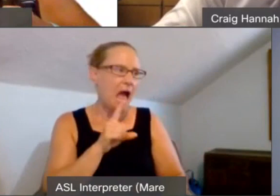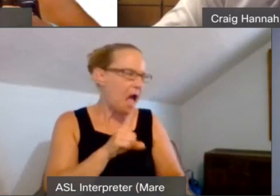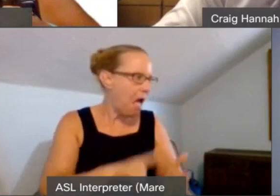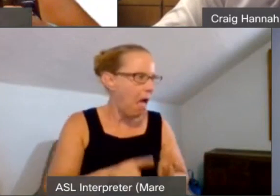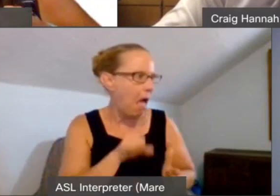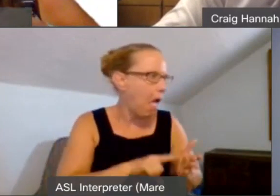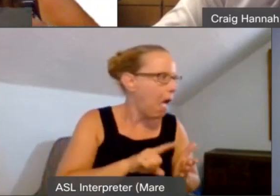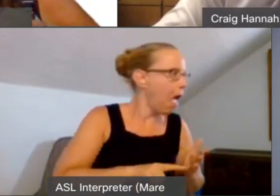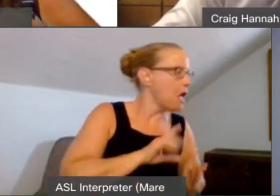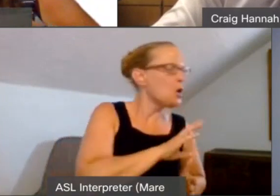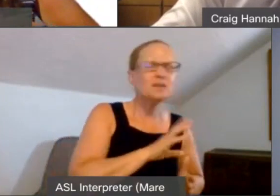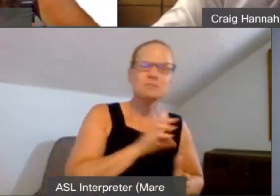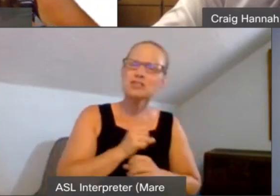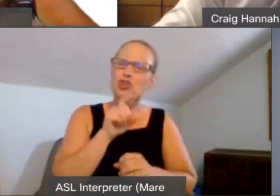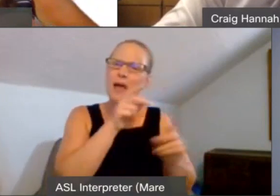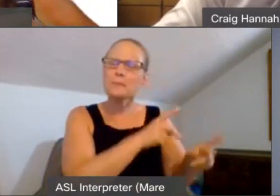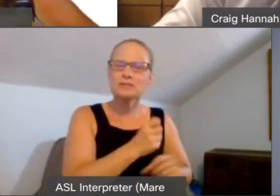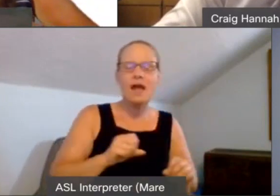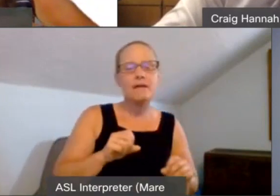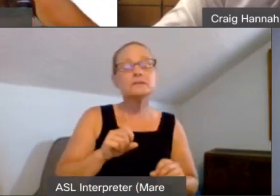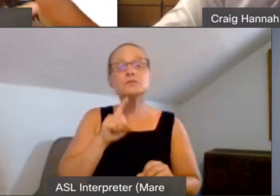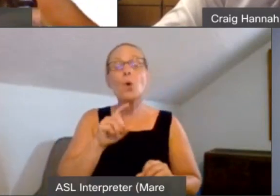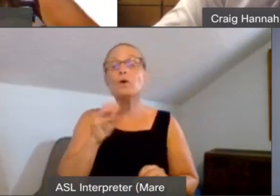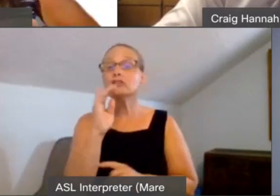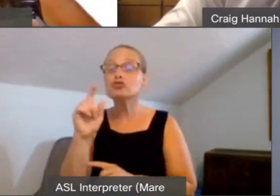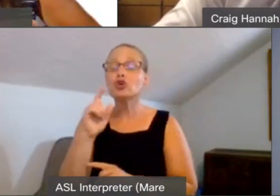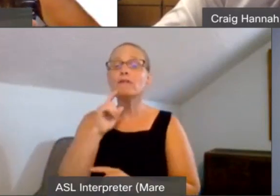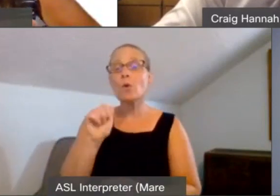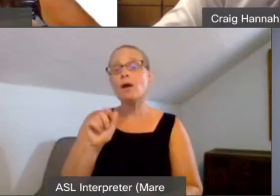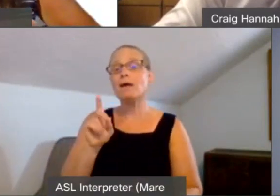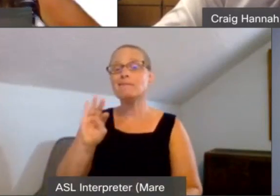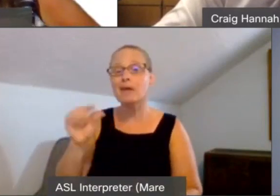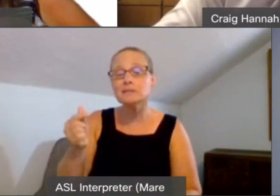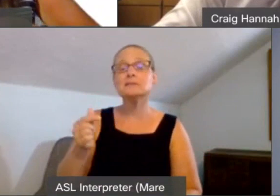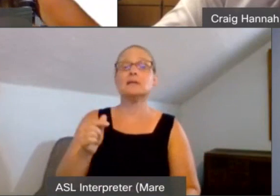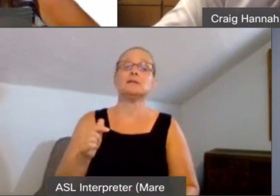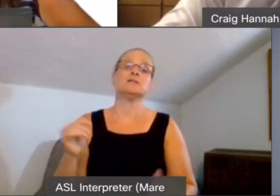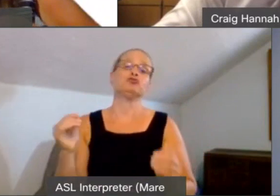So Journal for Advancing Justice, it's our journal, you can download it, it doesn't cost a penny.